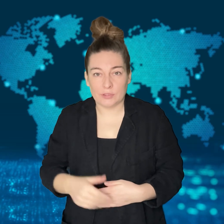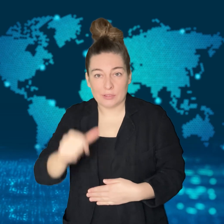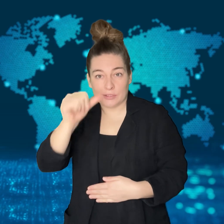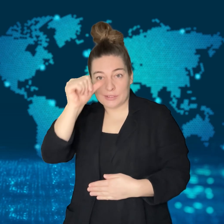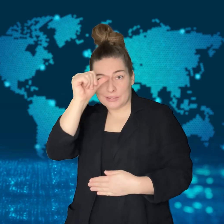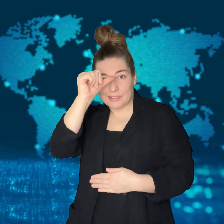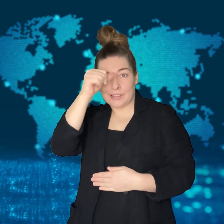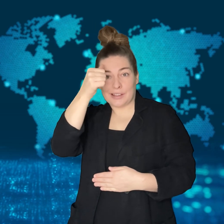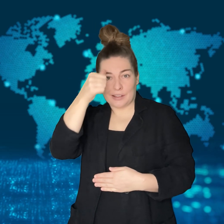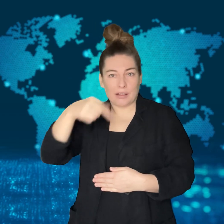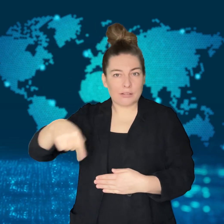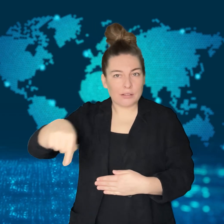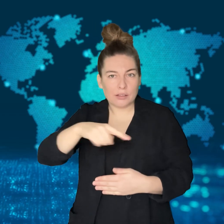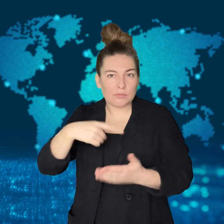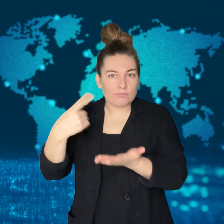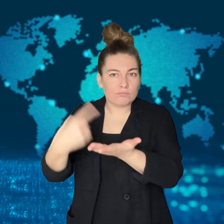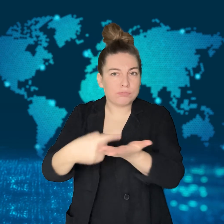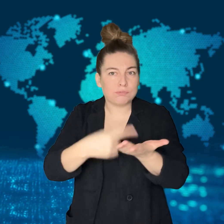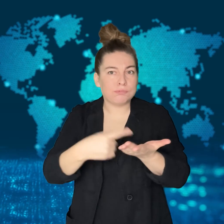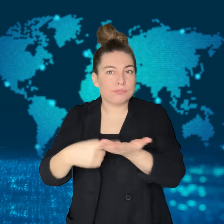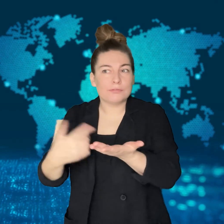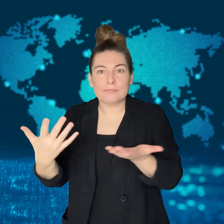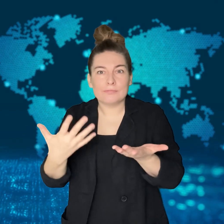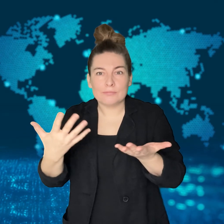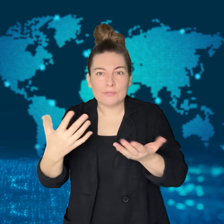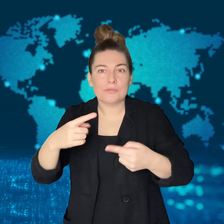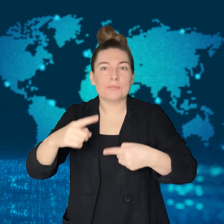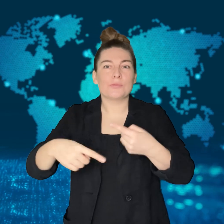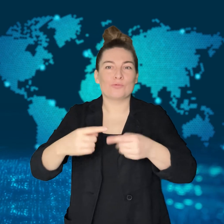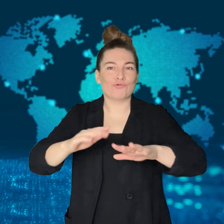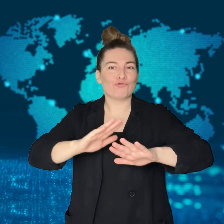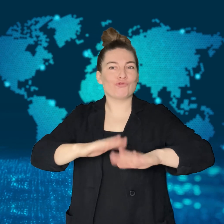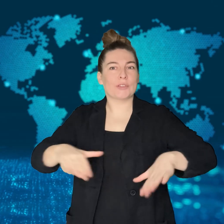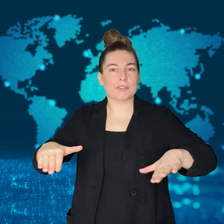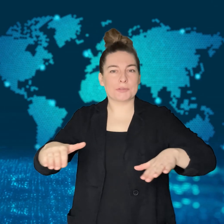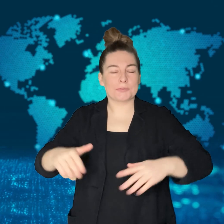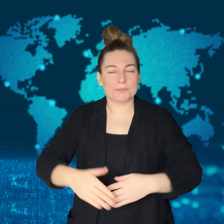Debate about children